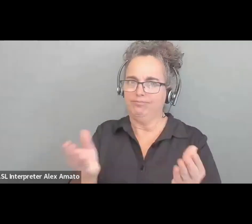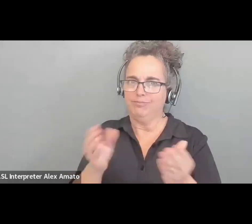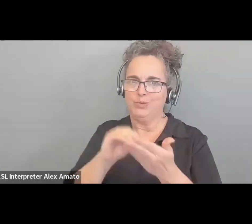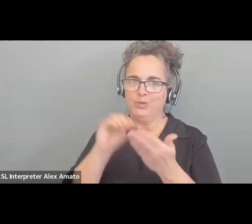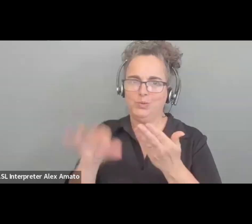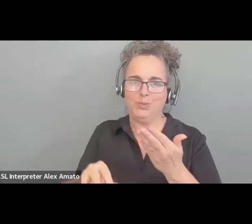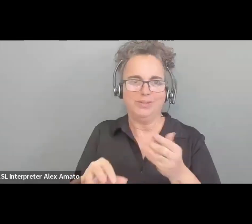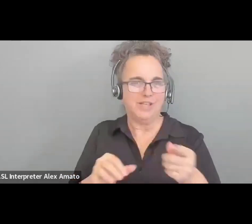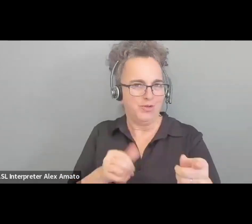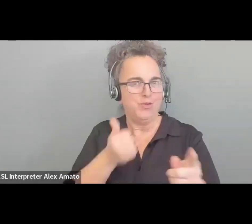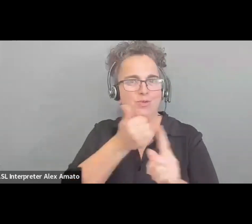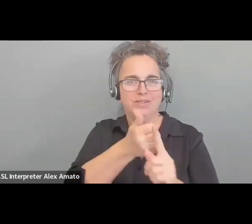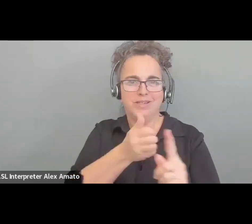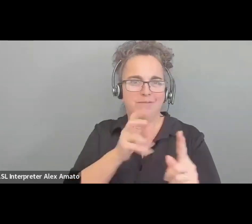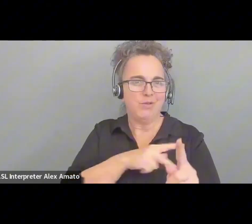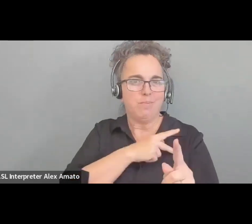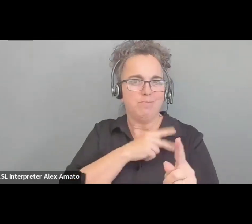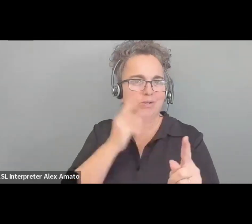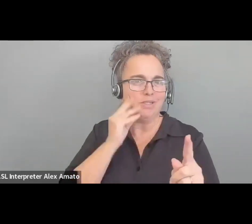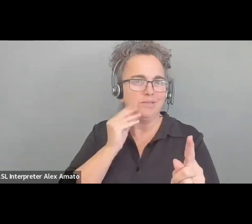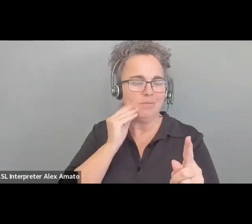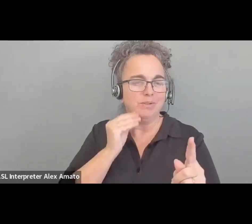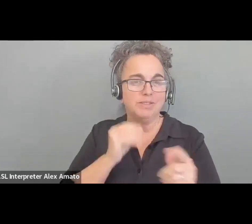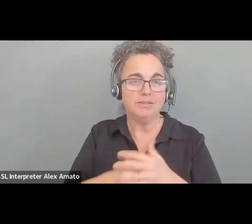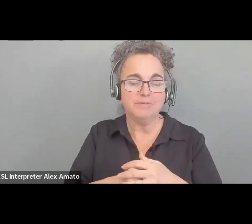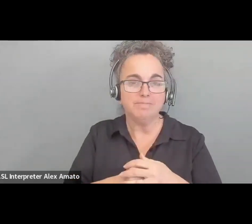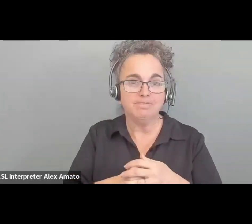with your own personal experience is there are many spaces